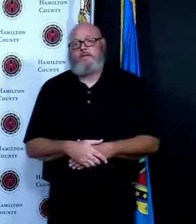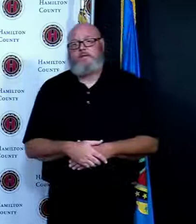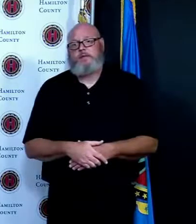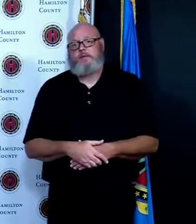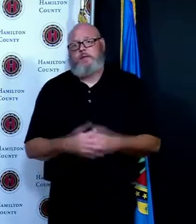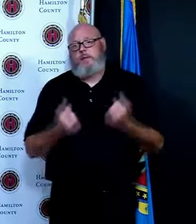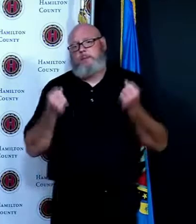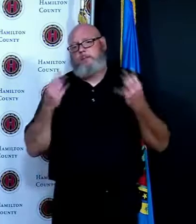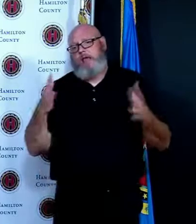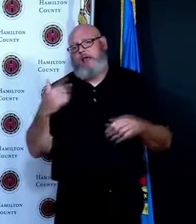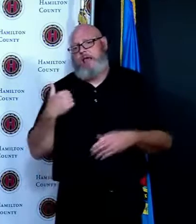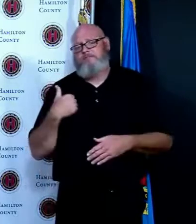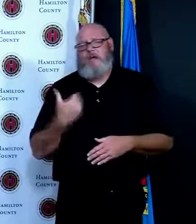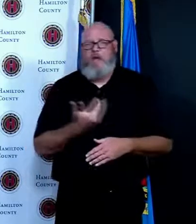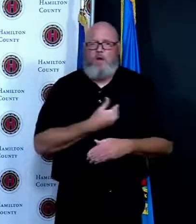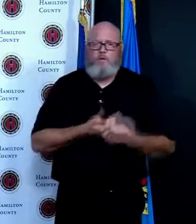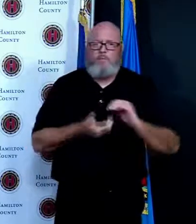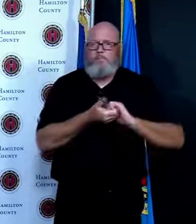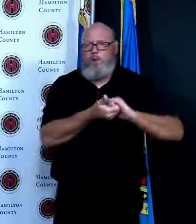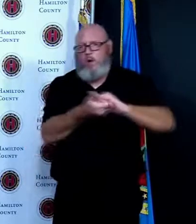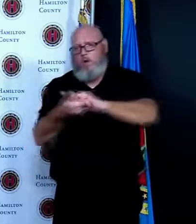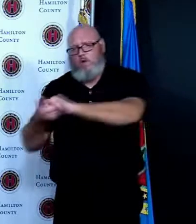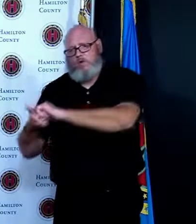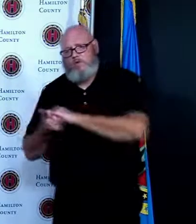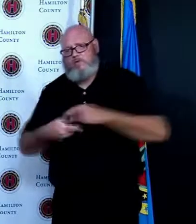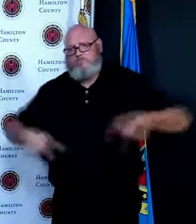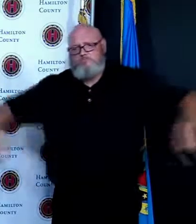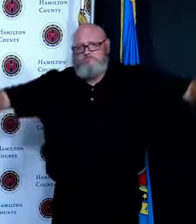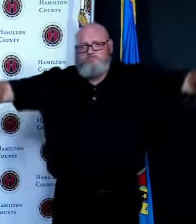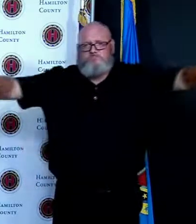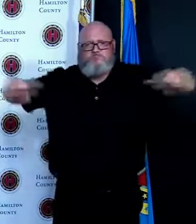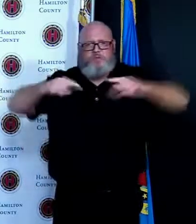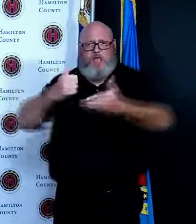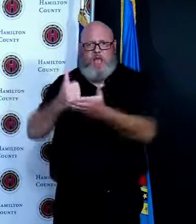us with these cares act dollars to make sure that we're hitting the mark where the need is